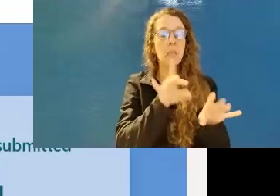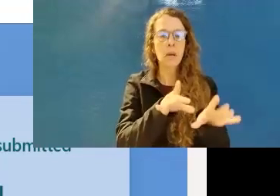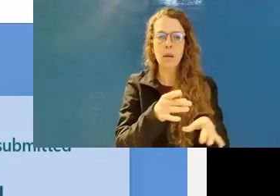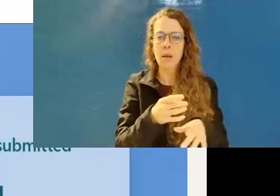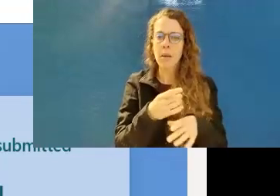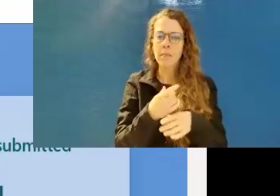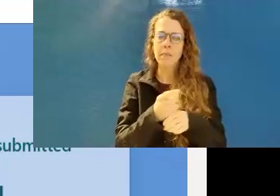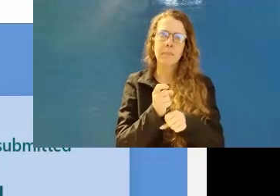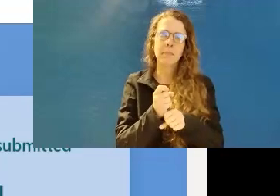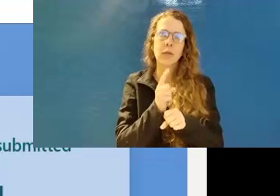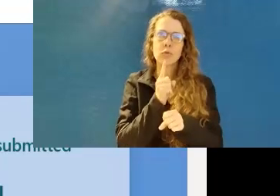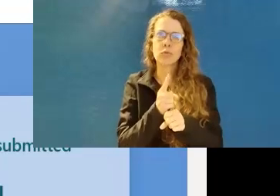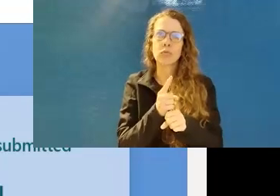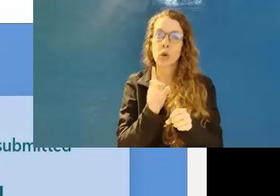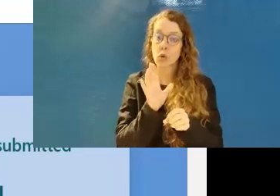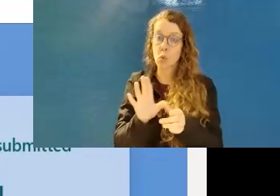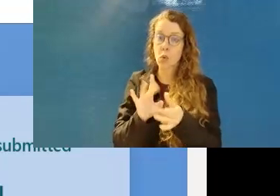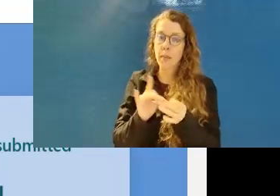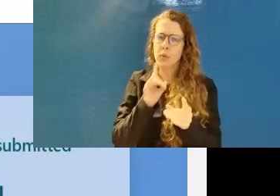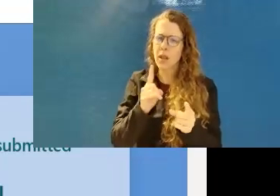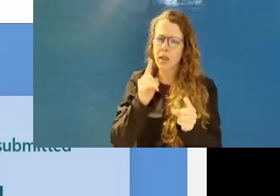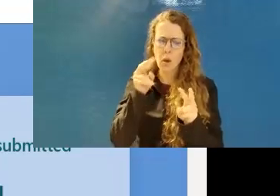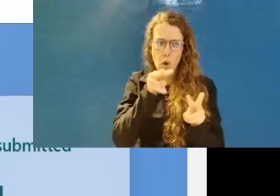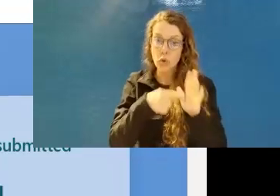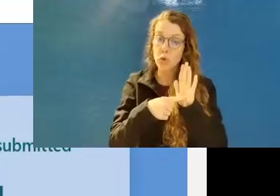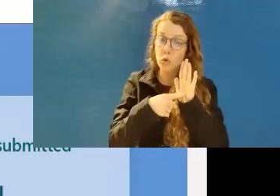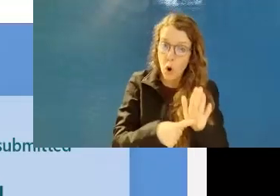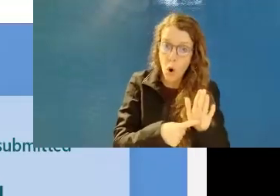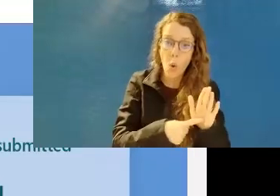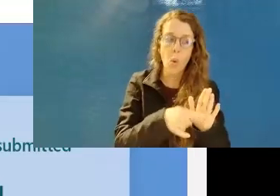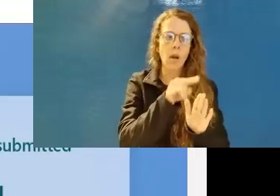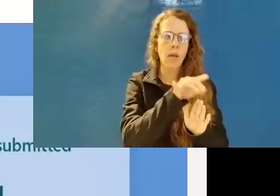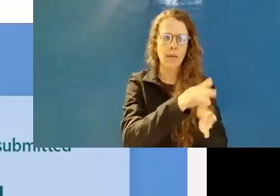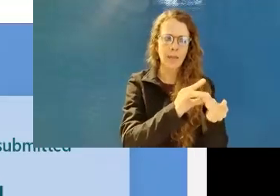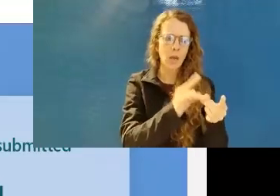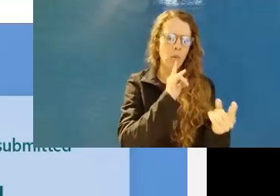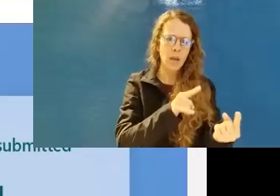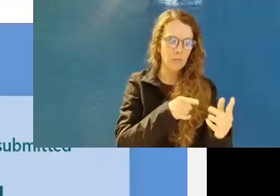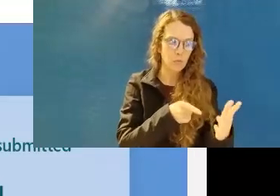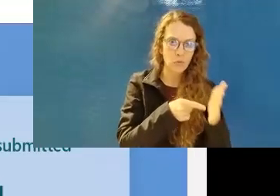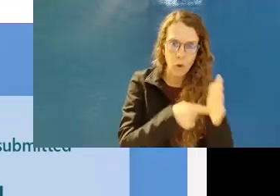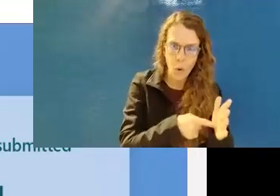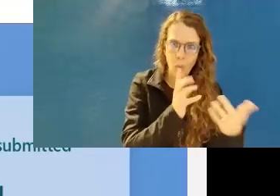really, reflective of what the student says to facilitate the conversation.